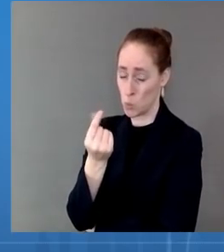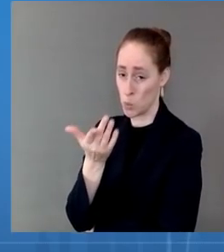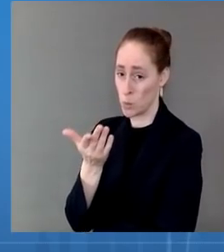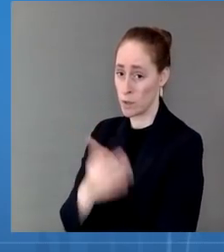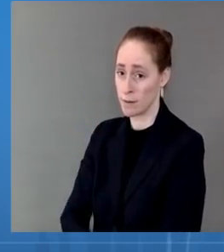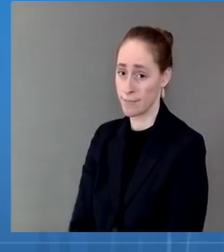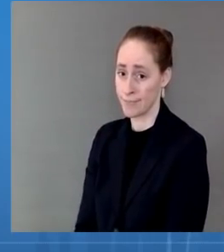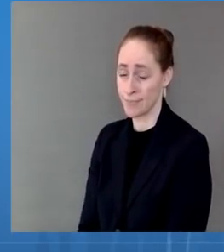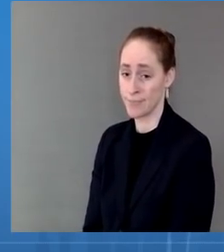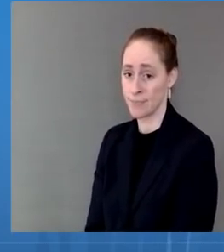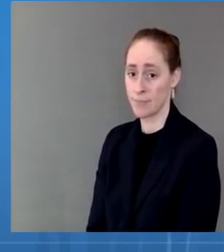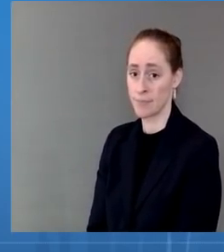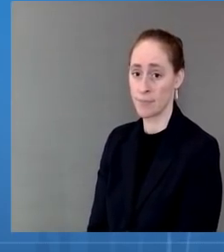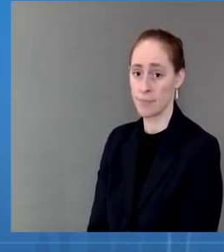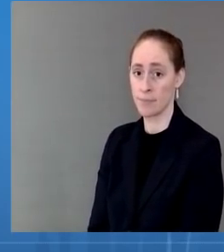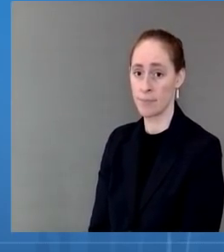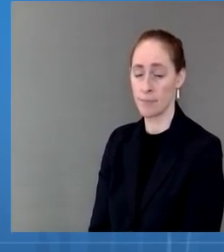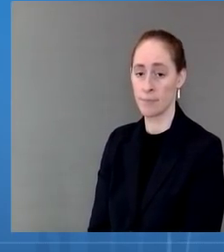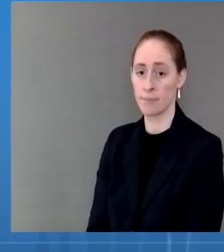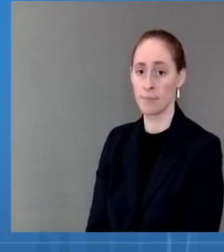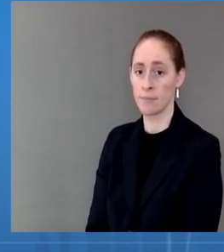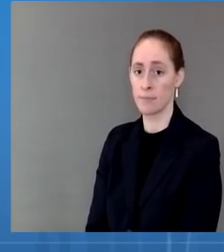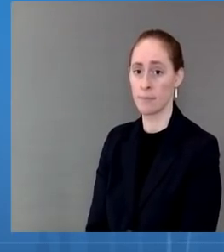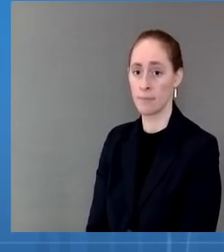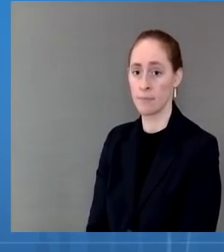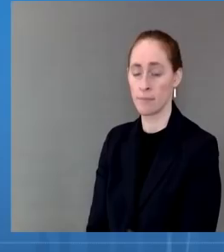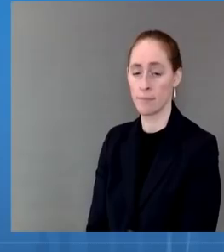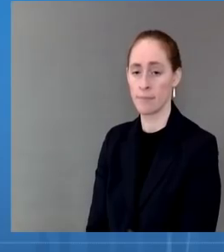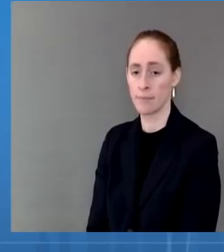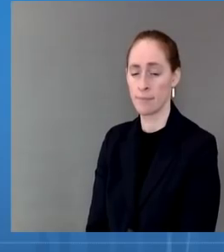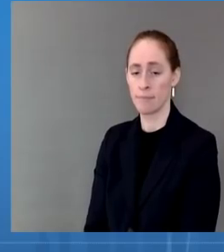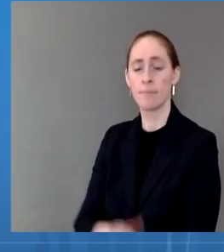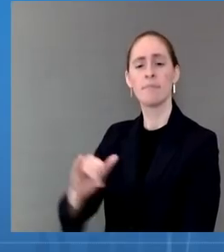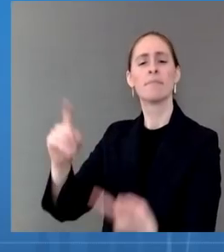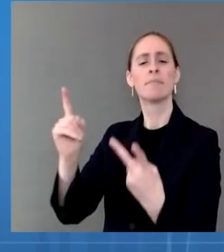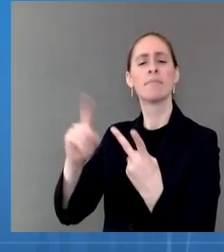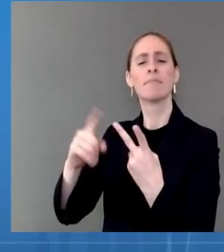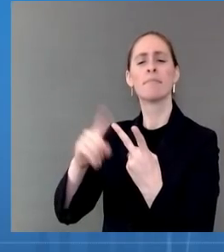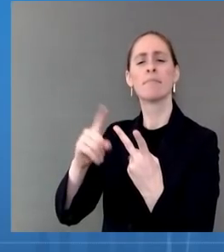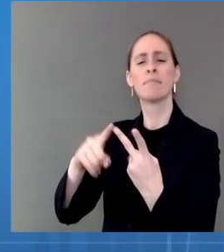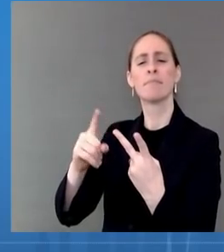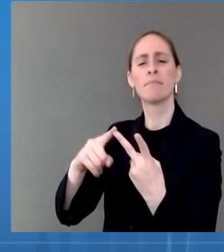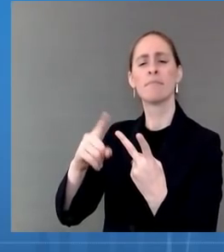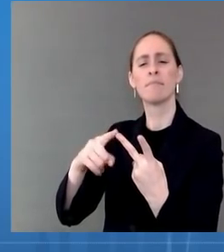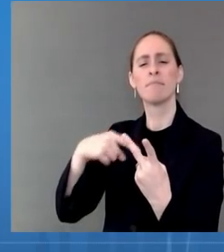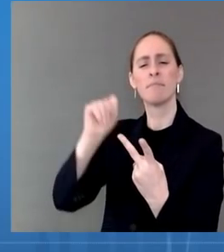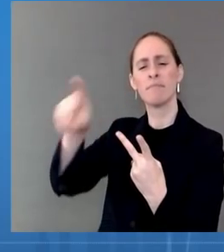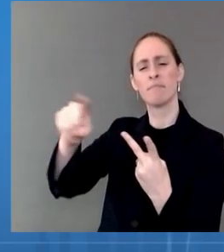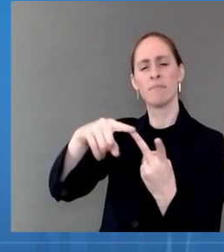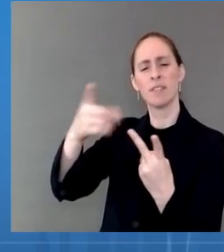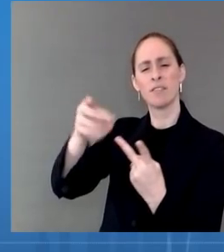and tracking those. I know there has been a big call within the medical community to have more real time data reporting,